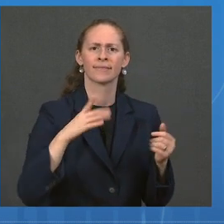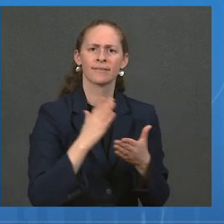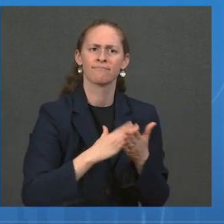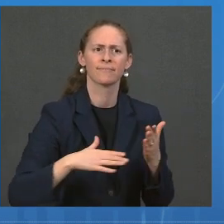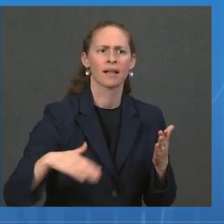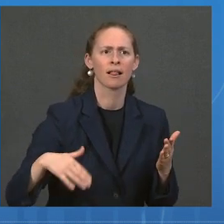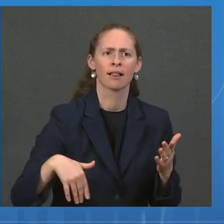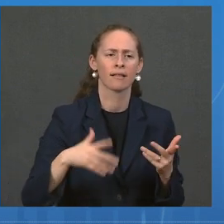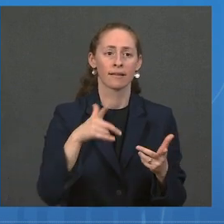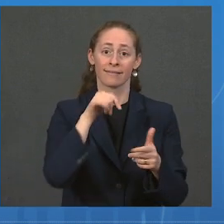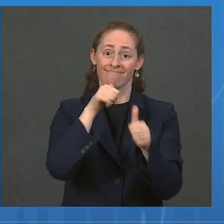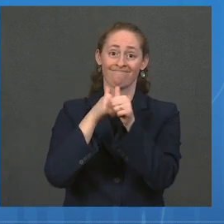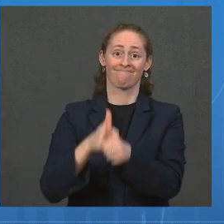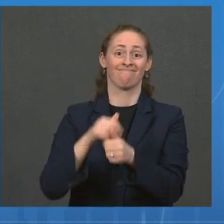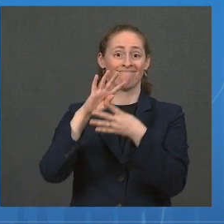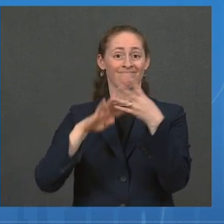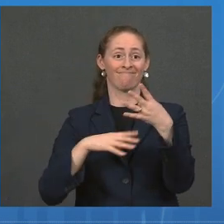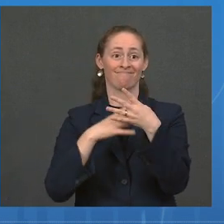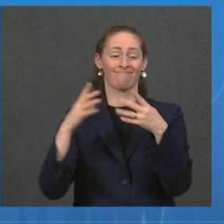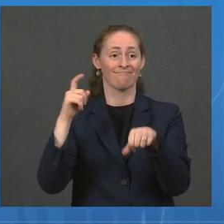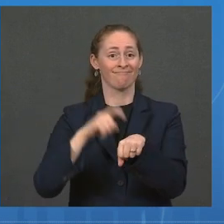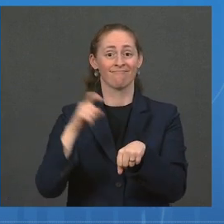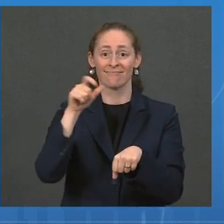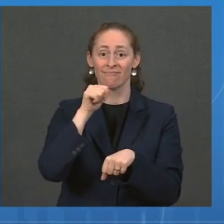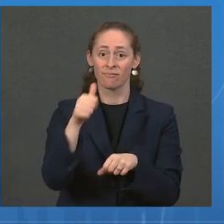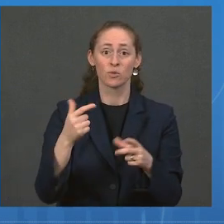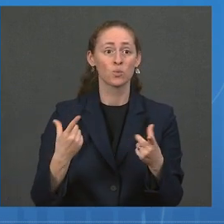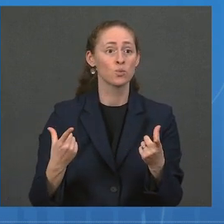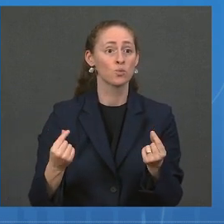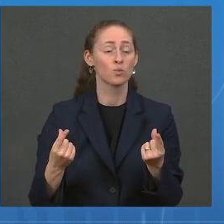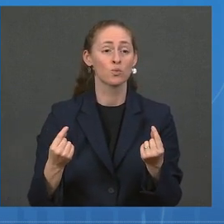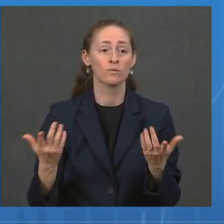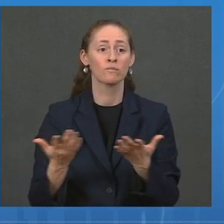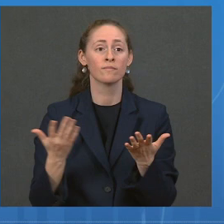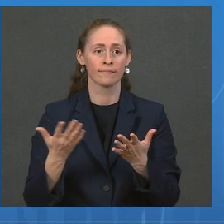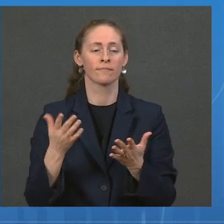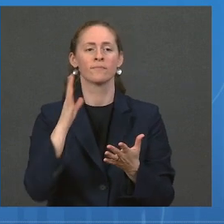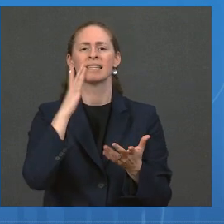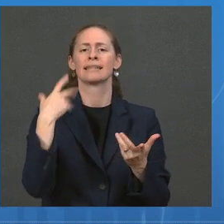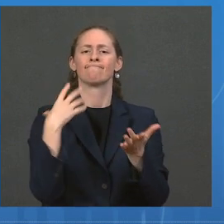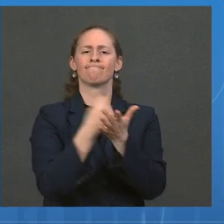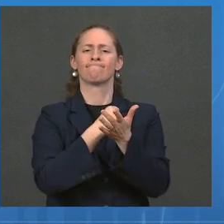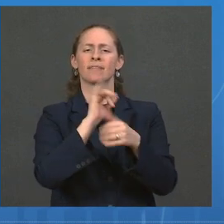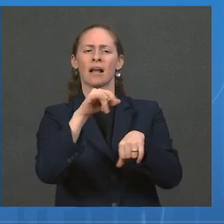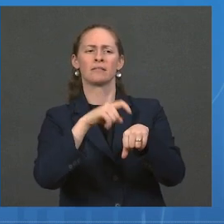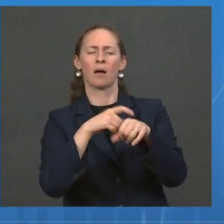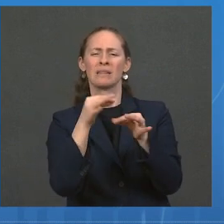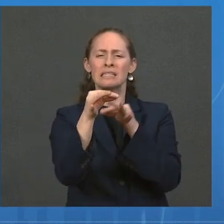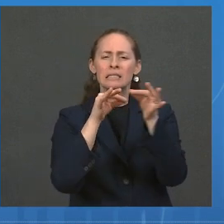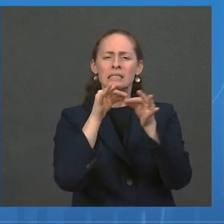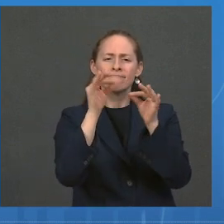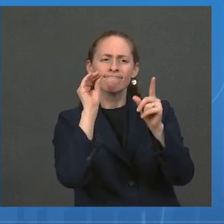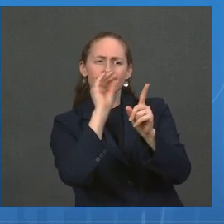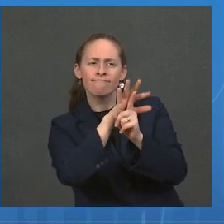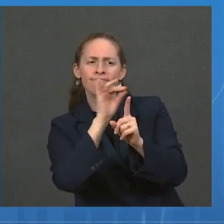the first step is a period of education and counseling. It's important to remember that this is a process